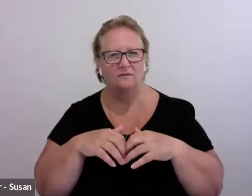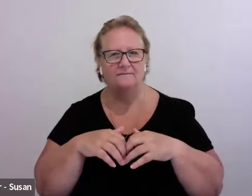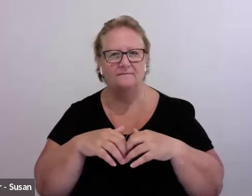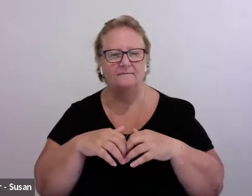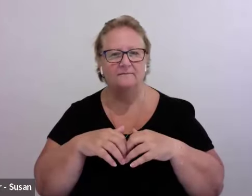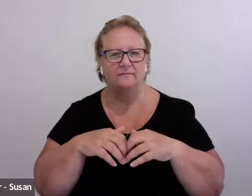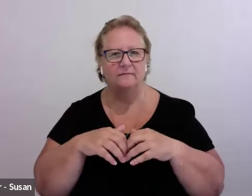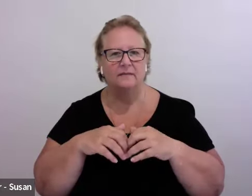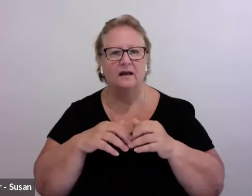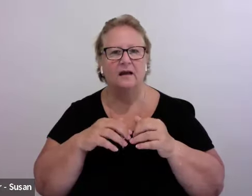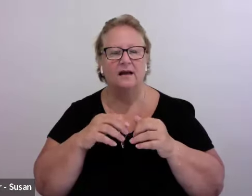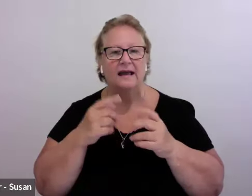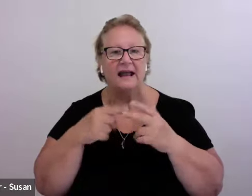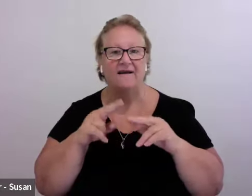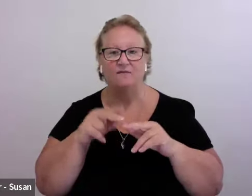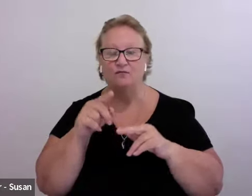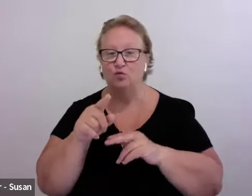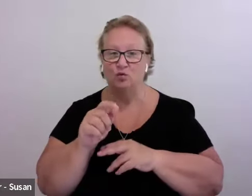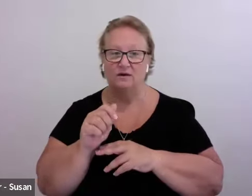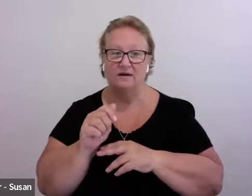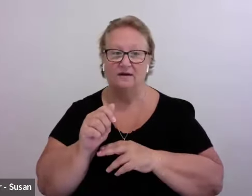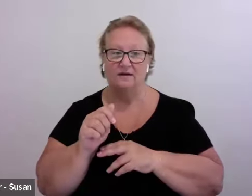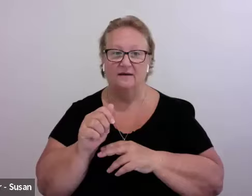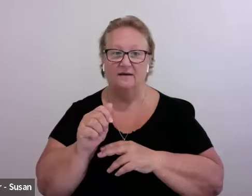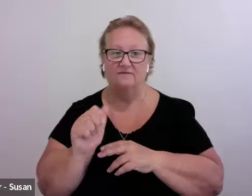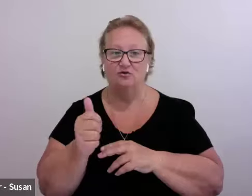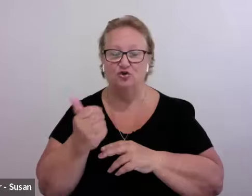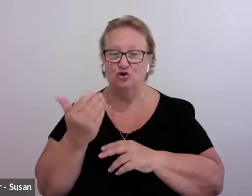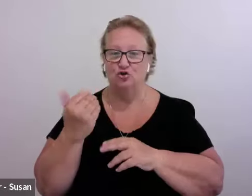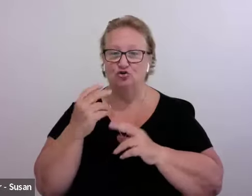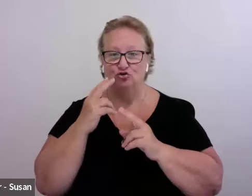probably not going to be successful. It is one of